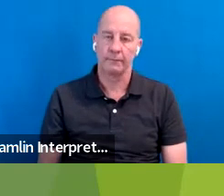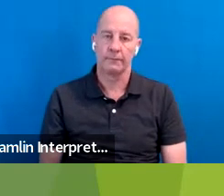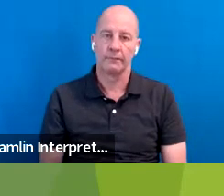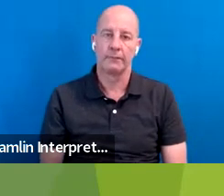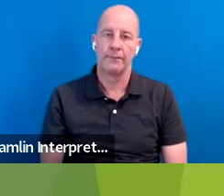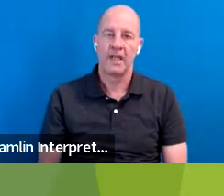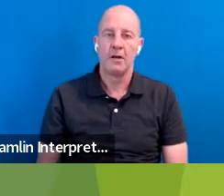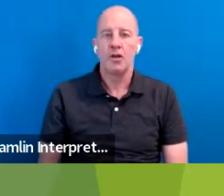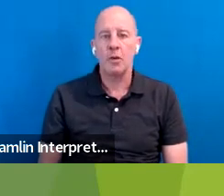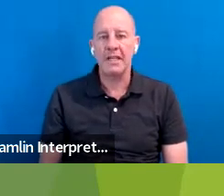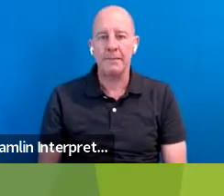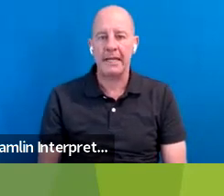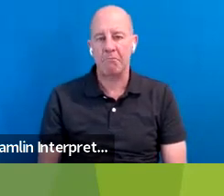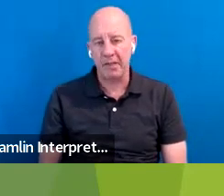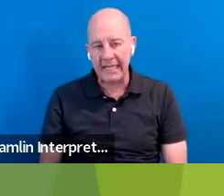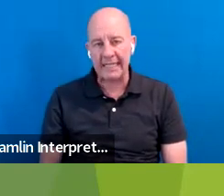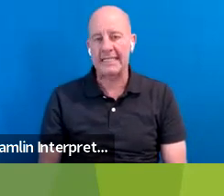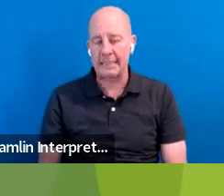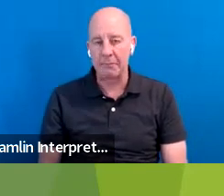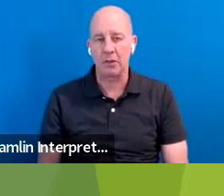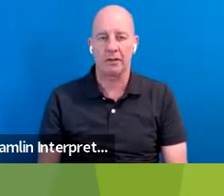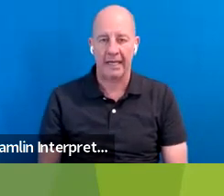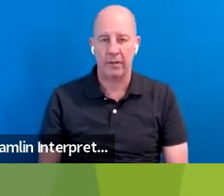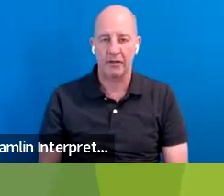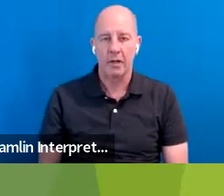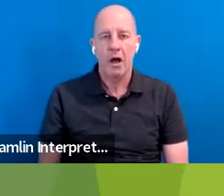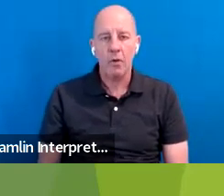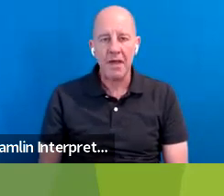We want to keep it in plain, simple language.